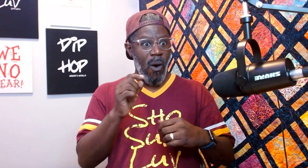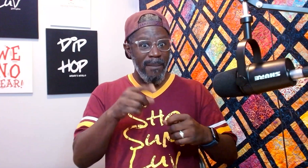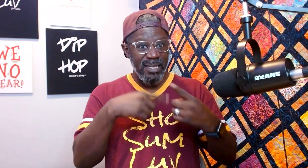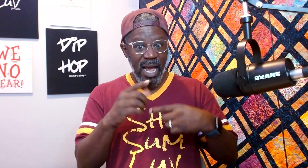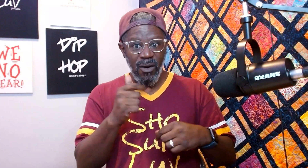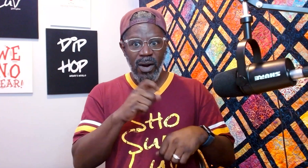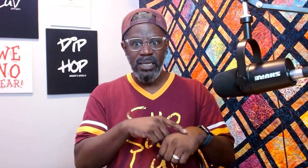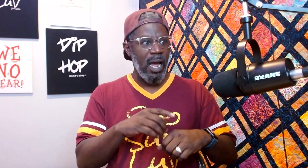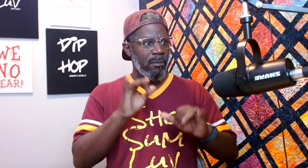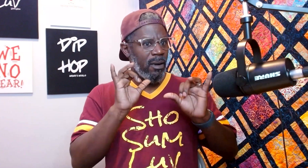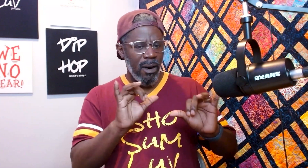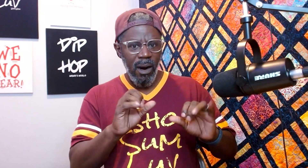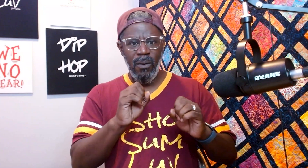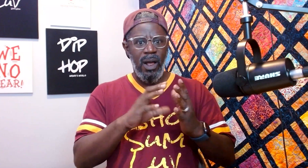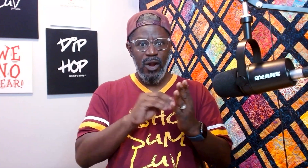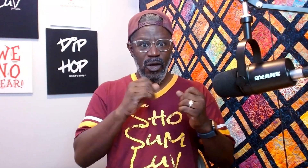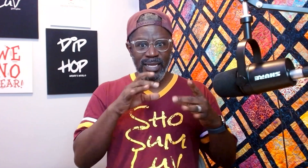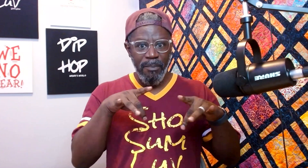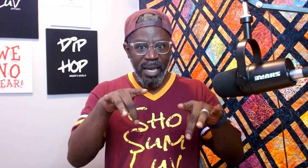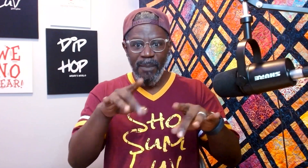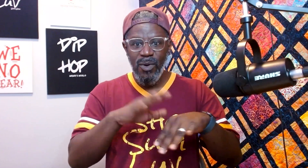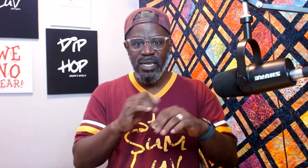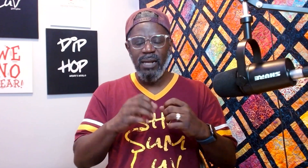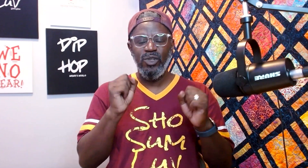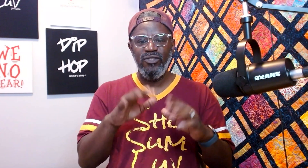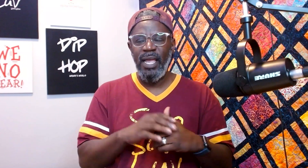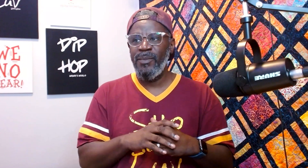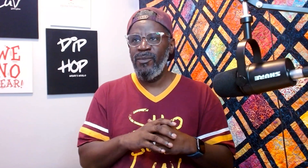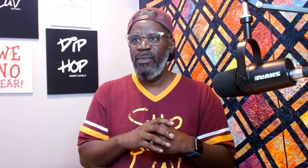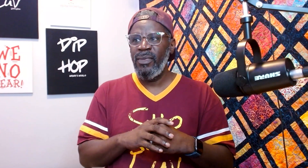Oh, I'm going to sign all the time? Oh, learning to pick up on signs was great.